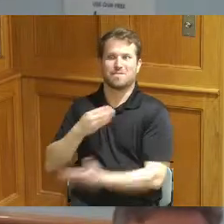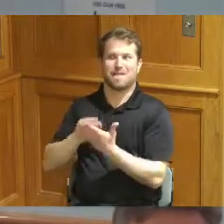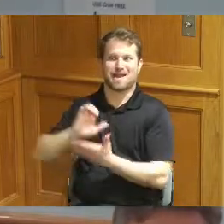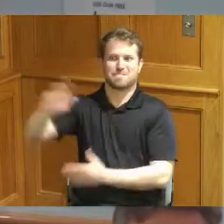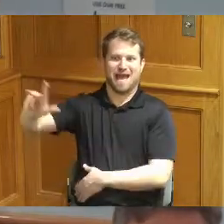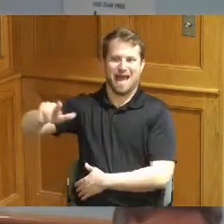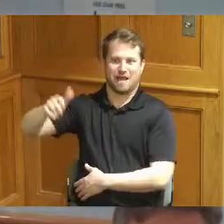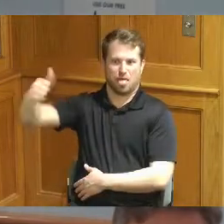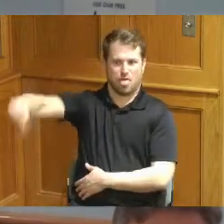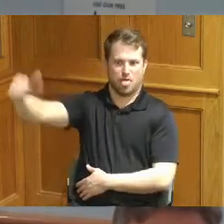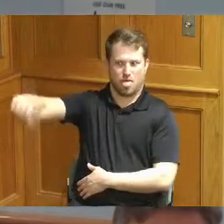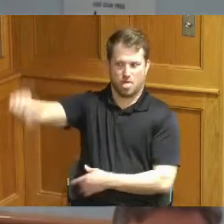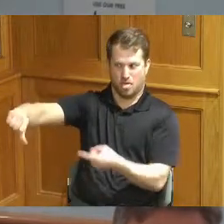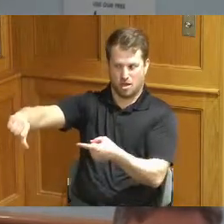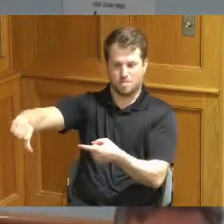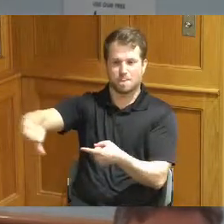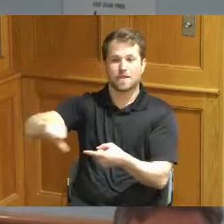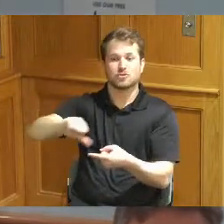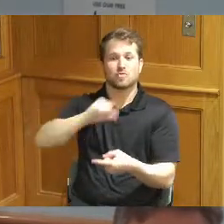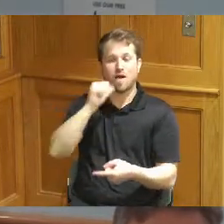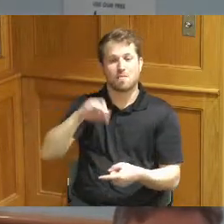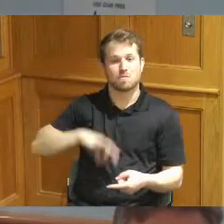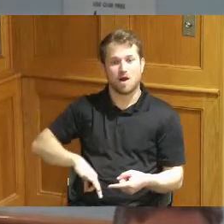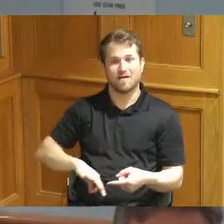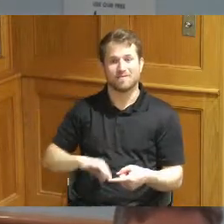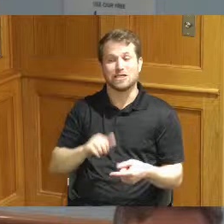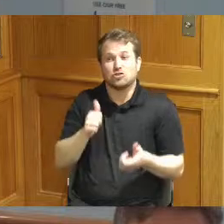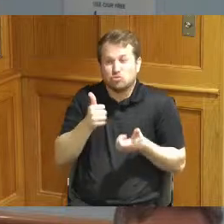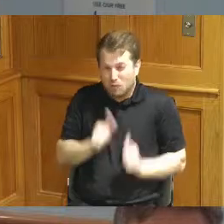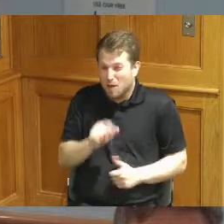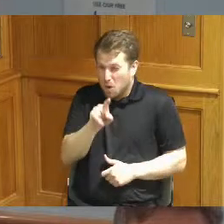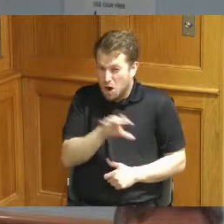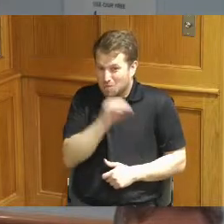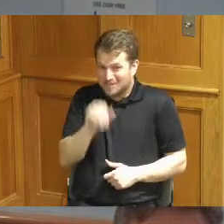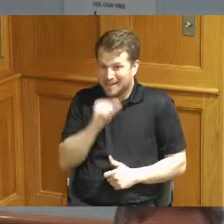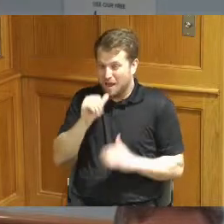for you know coming as close to spending 100 as they can without going over because if they go